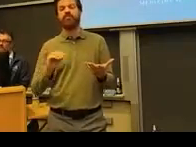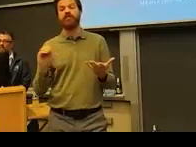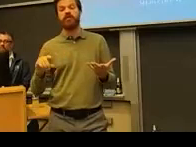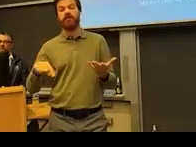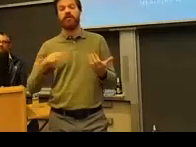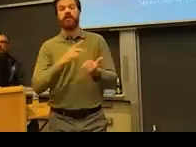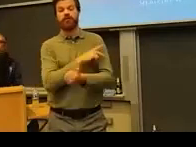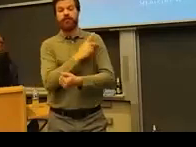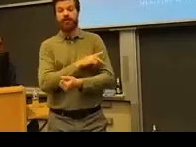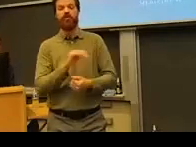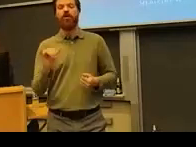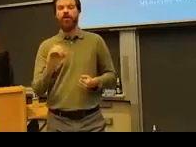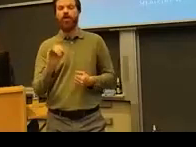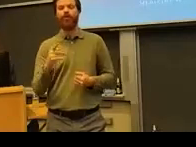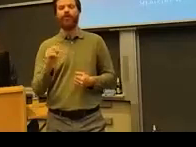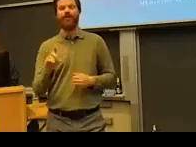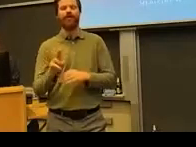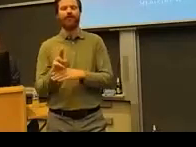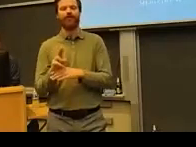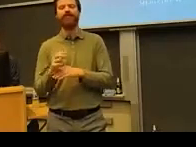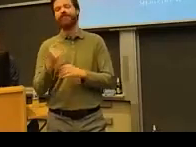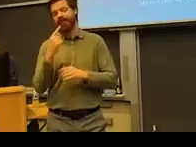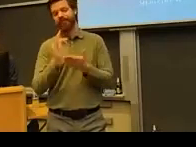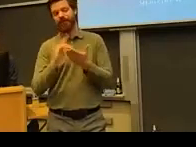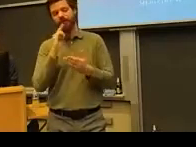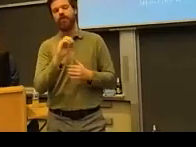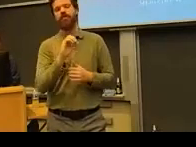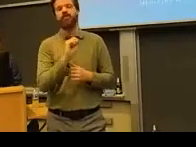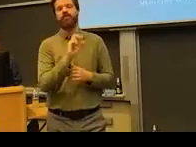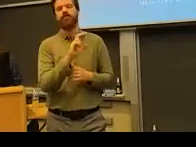also have opioid use and are taking medications for opioid use disorder so nxone is certainly